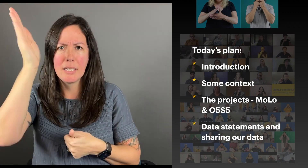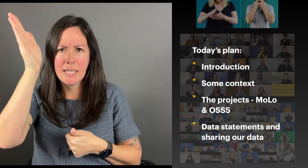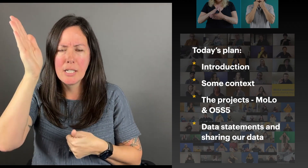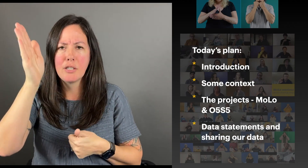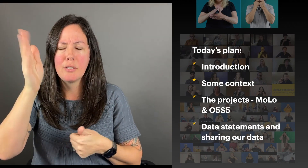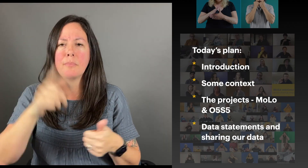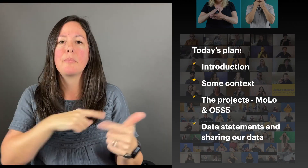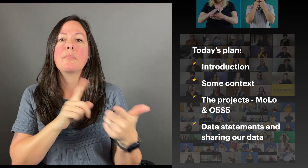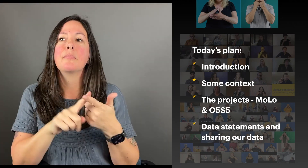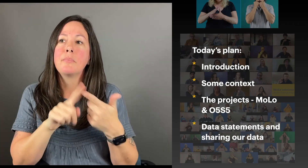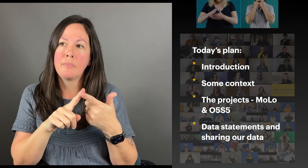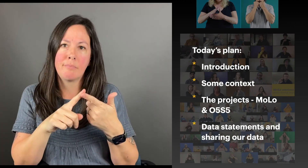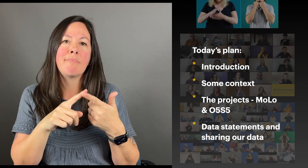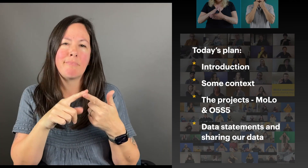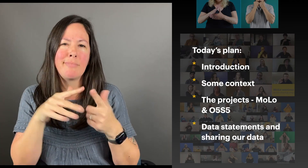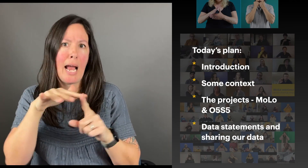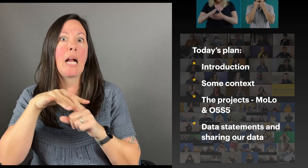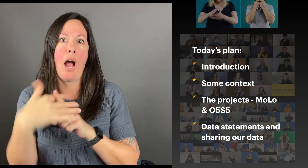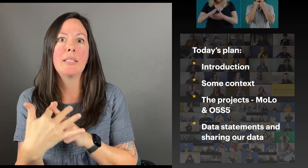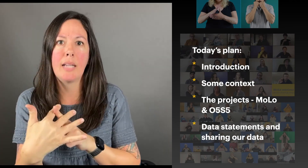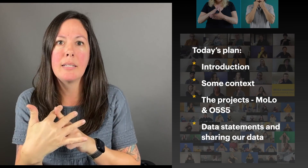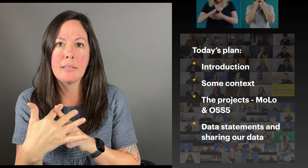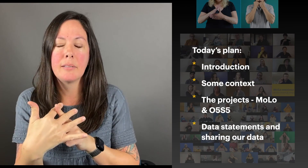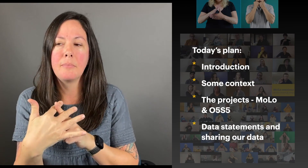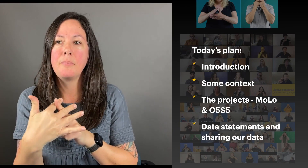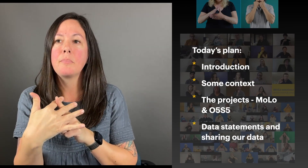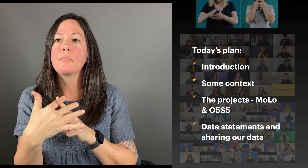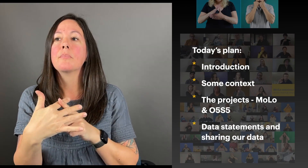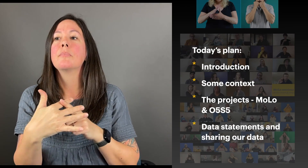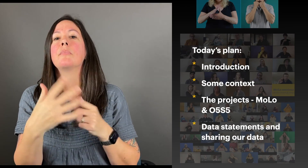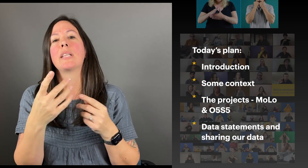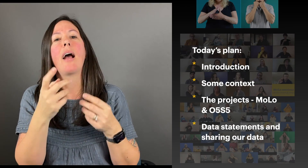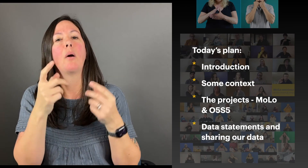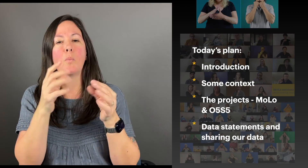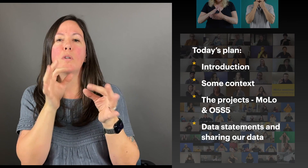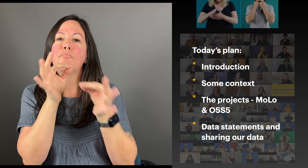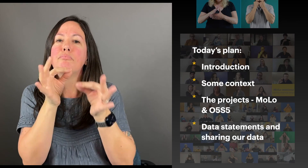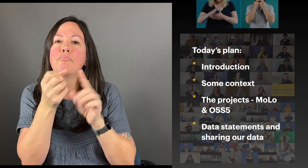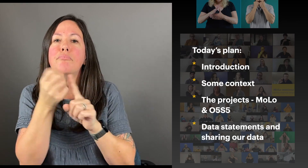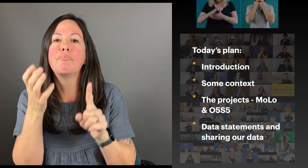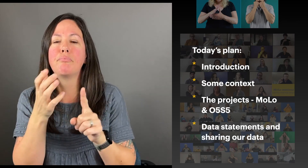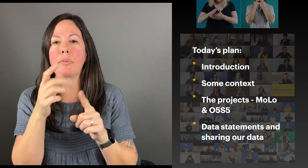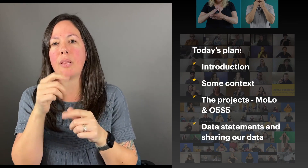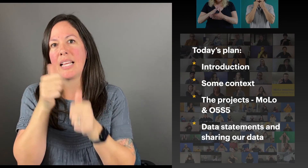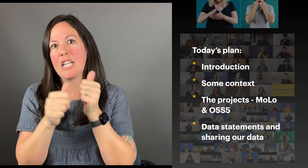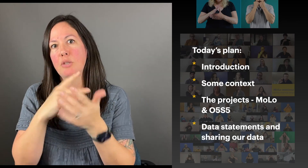I'm going to start with an introduction to lay out a little bit more of details of what I'll be